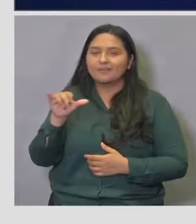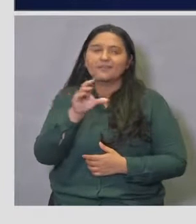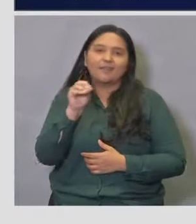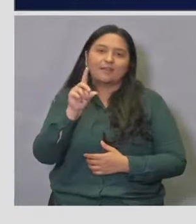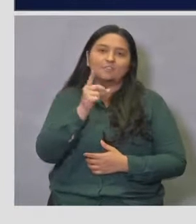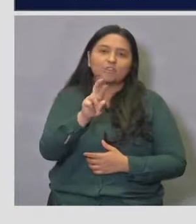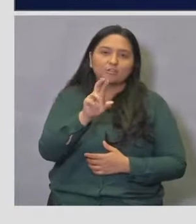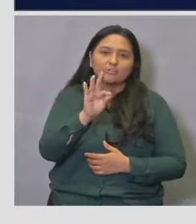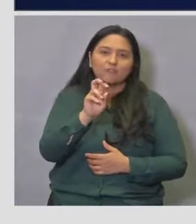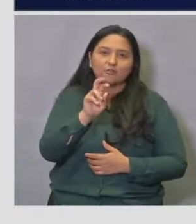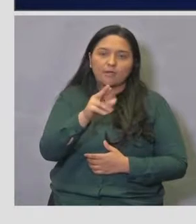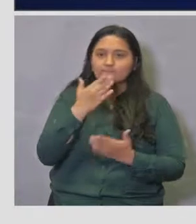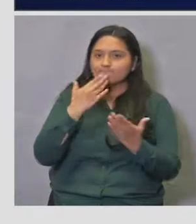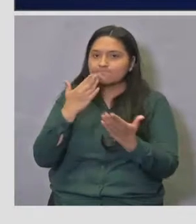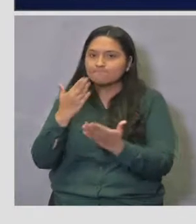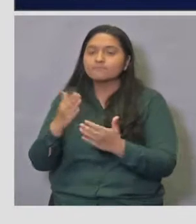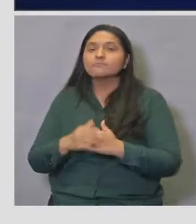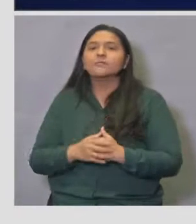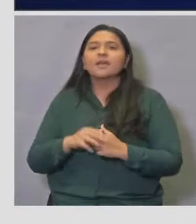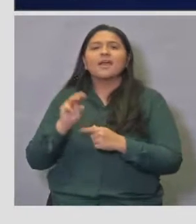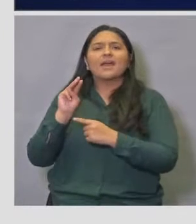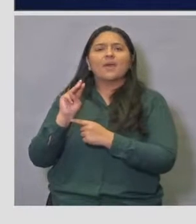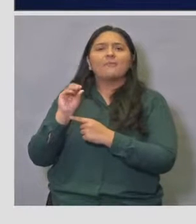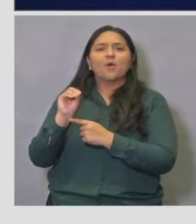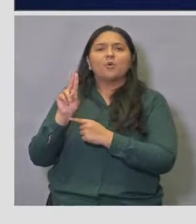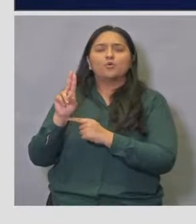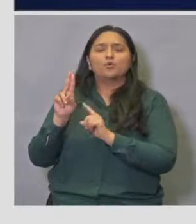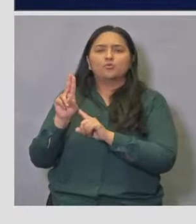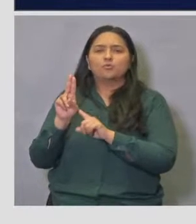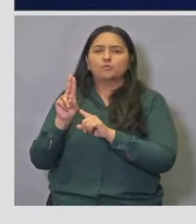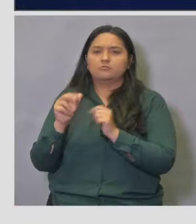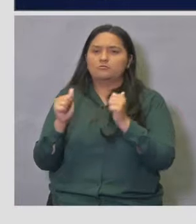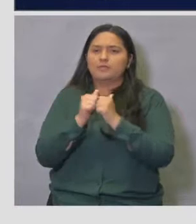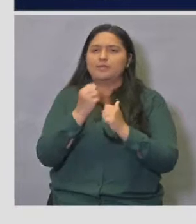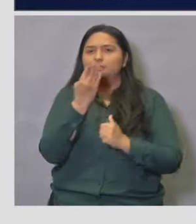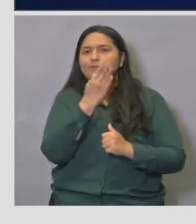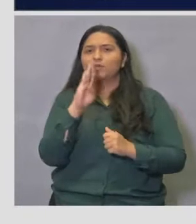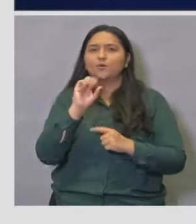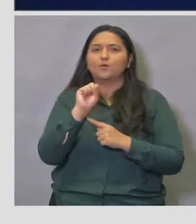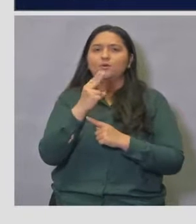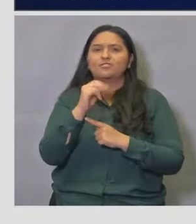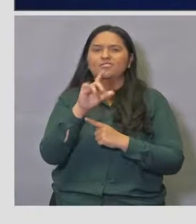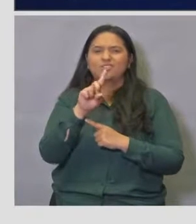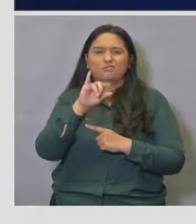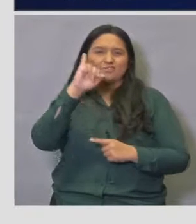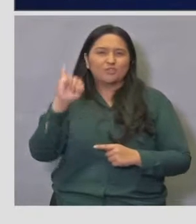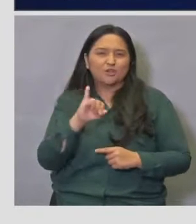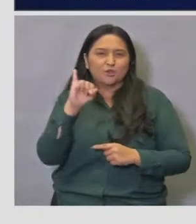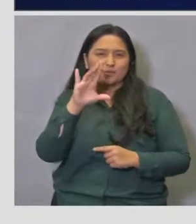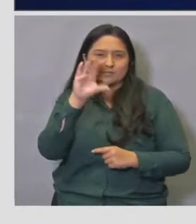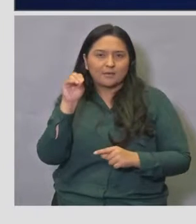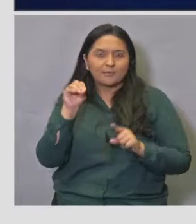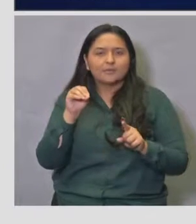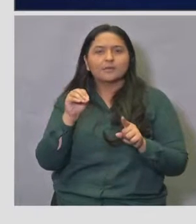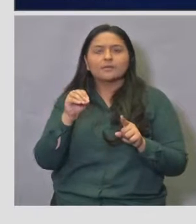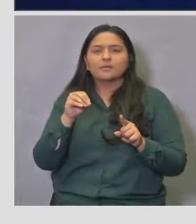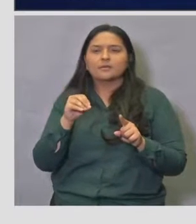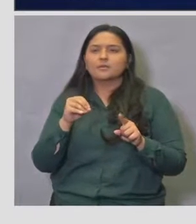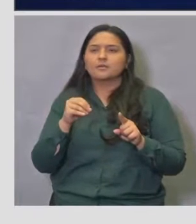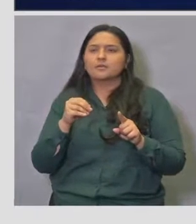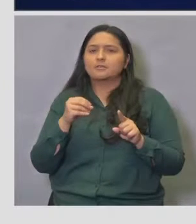THANK YOU, DR. GHALY AND DR.